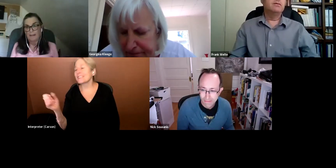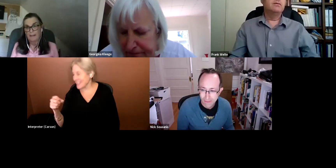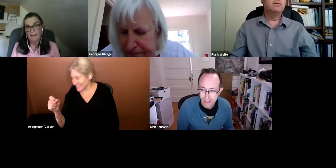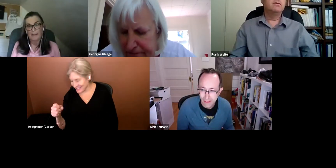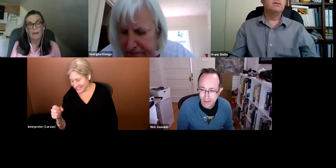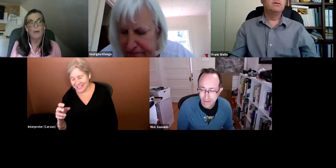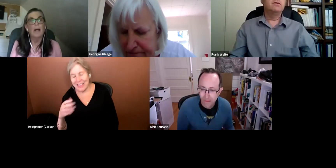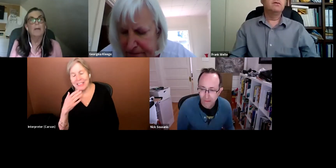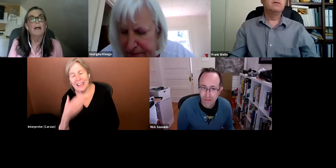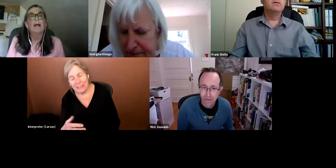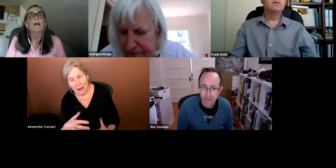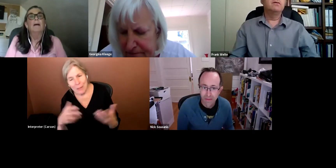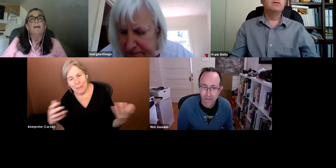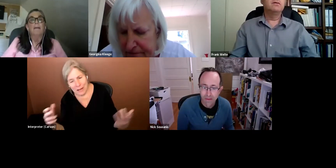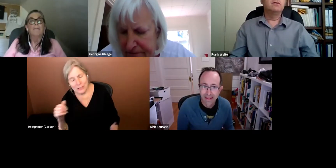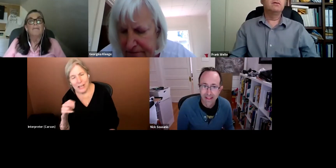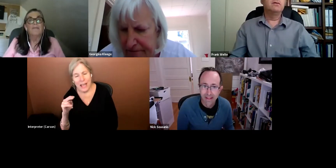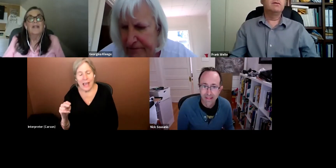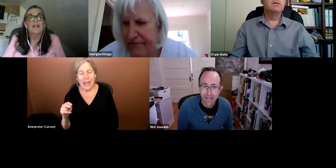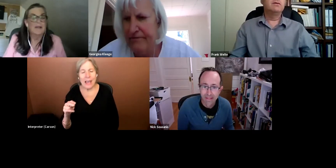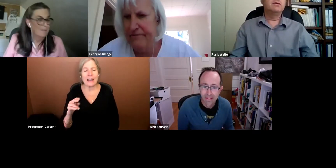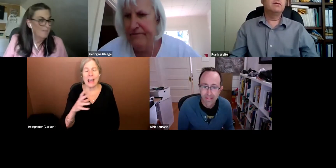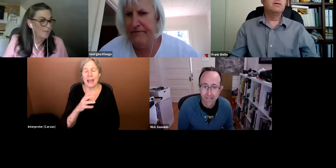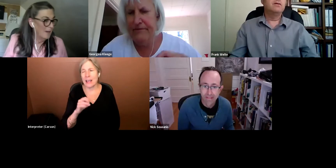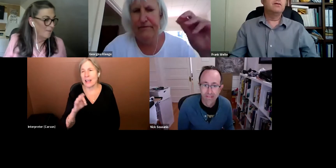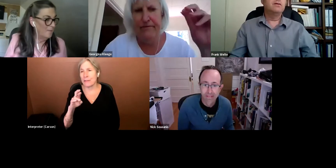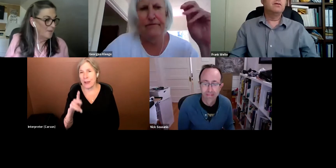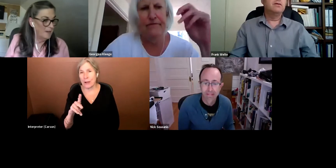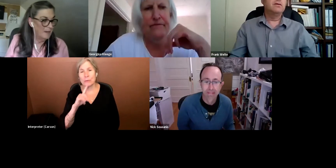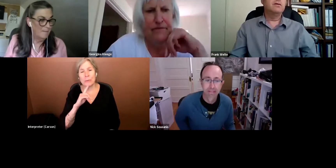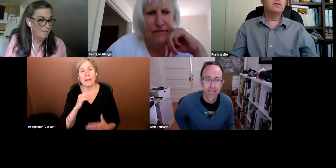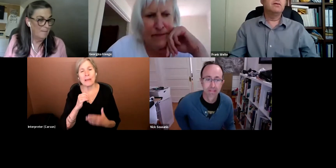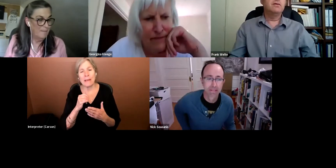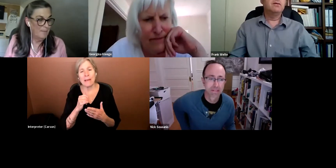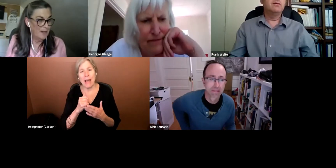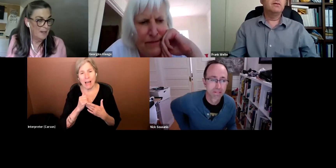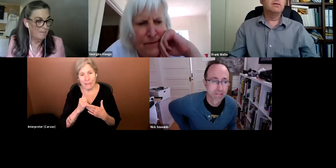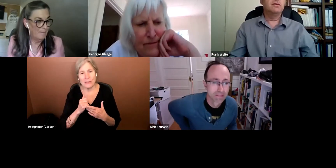Thank you very much Ann and Frank. It was really helpful to see how you work and how you